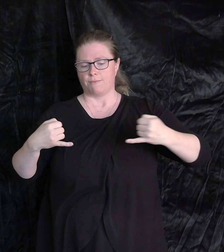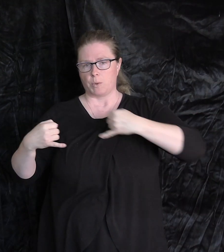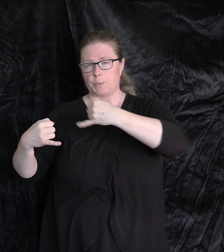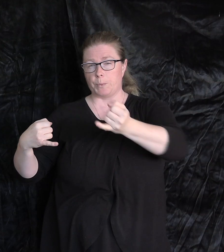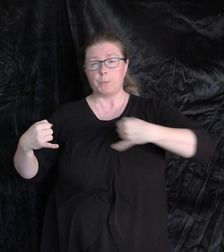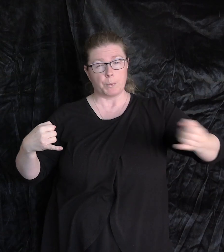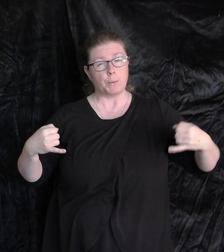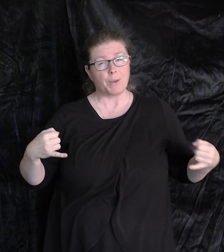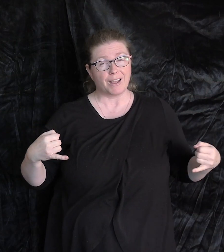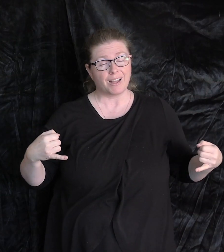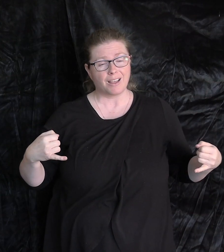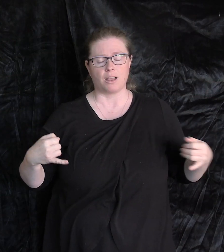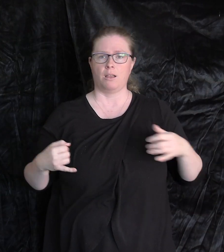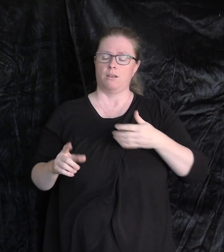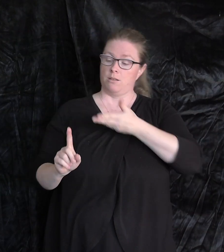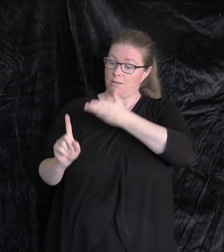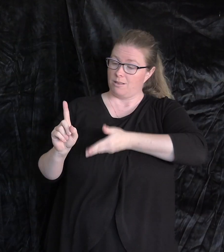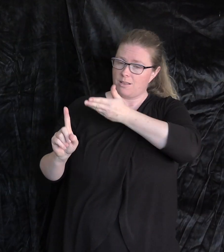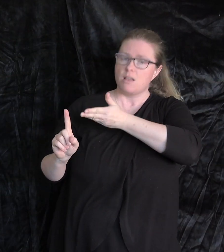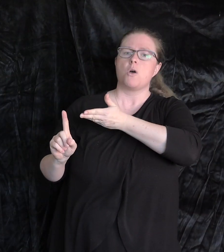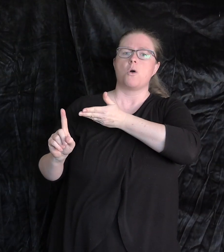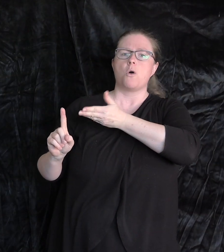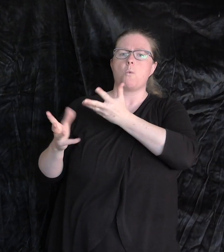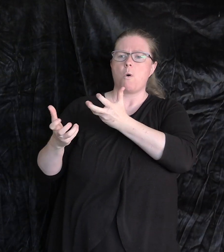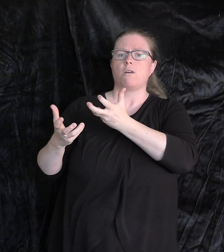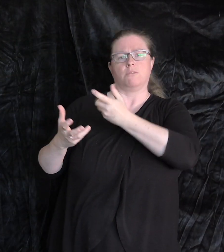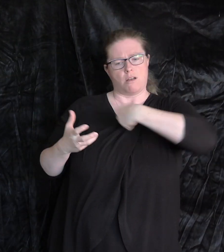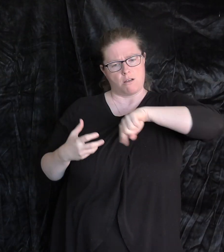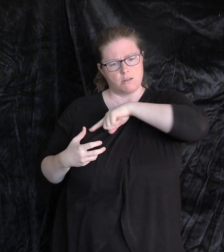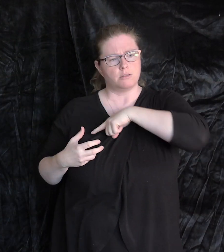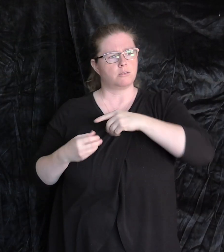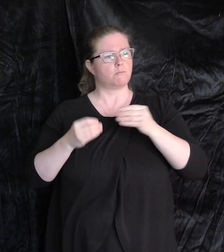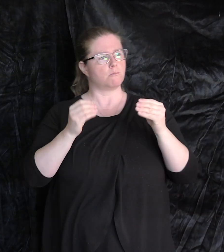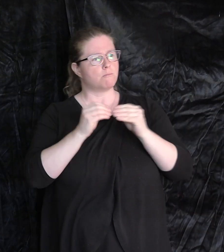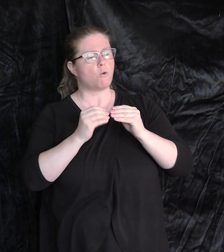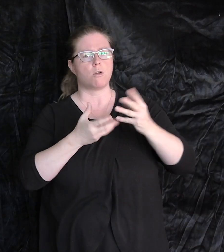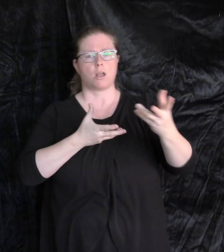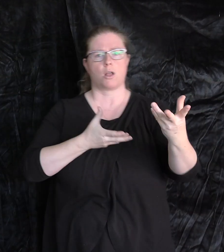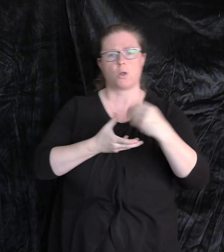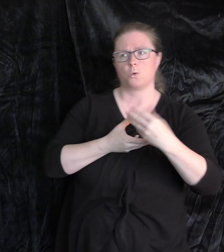she challenges us to explore ways in which we could be more inclusive in the way we listen